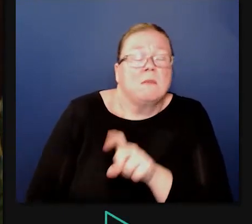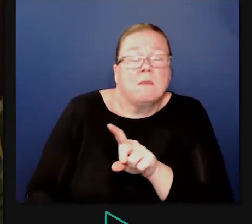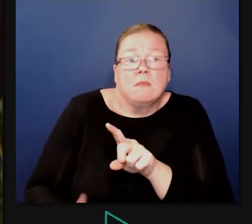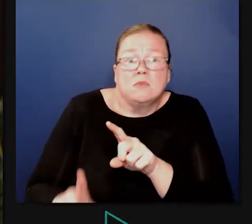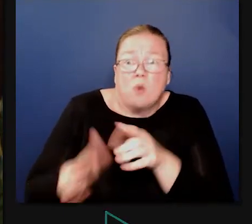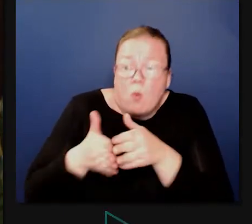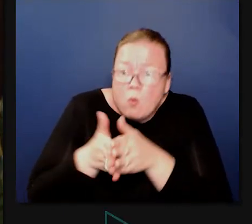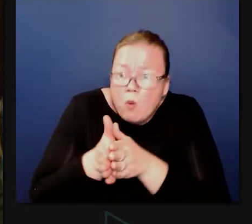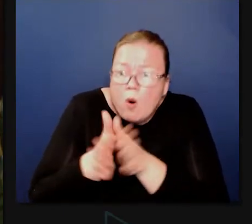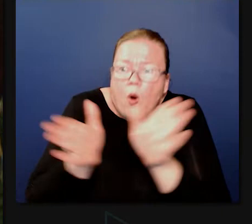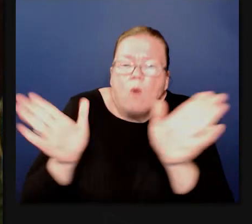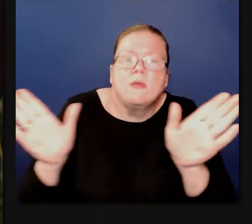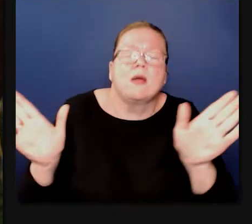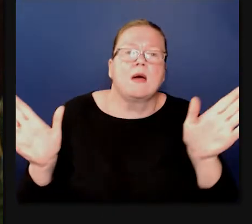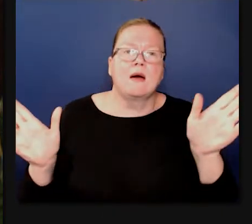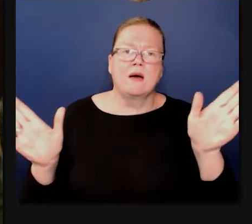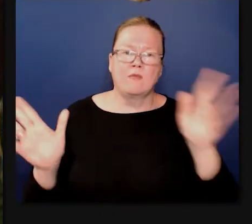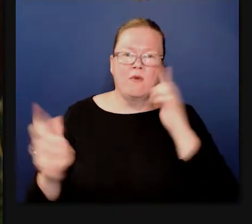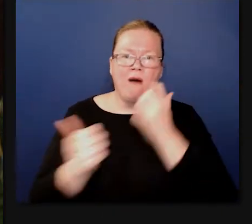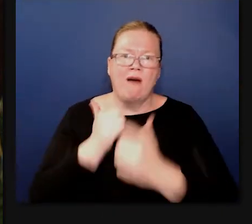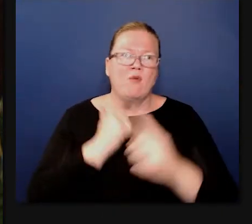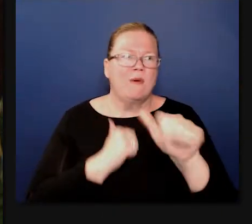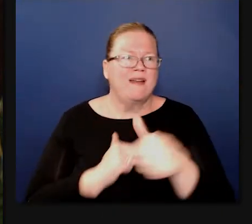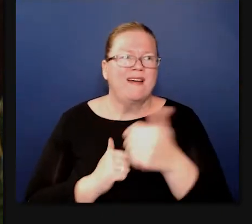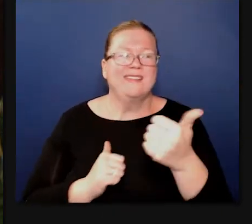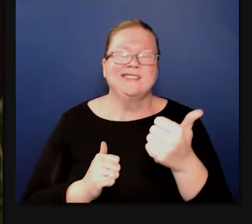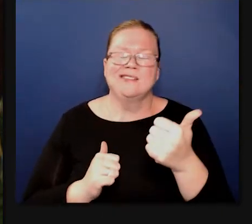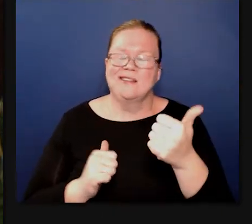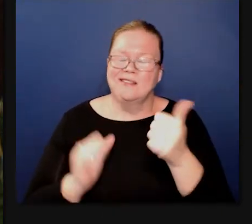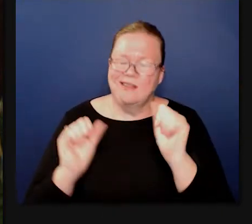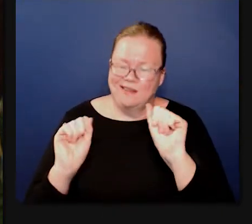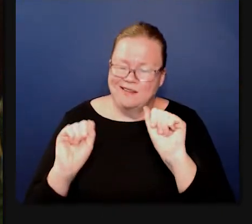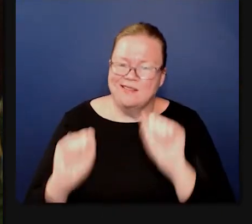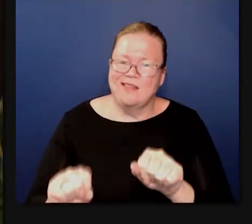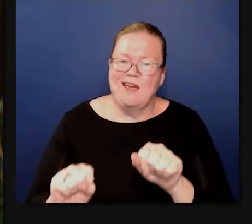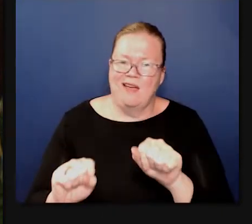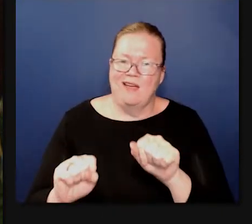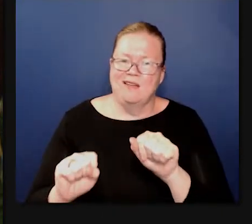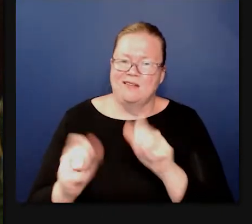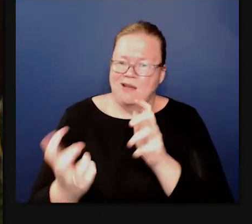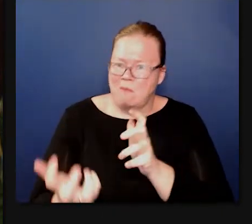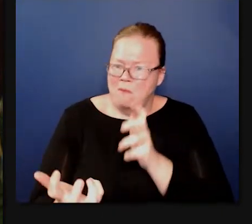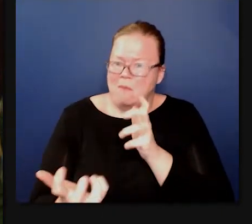So by opening it up to everyone else, they are able to meet